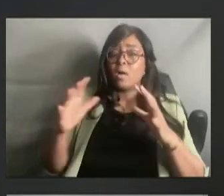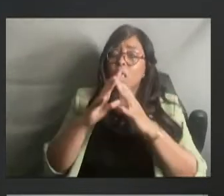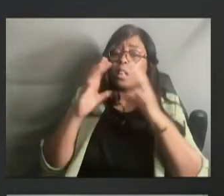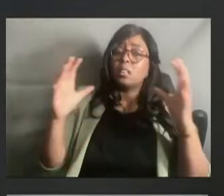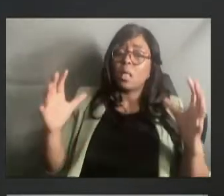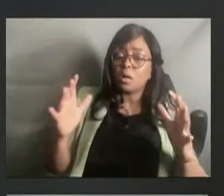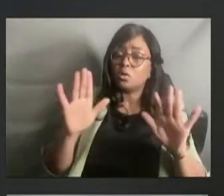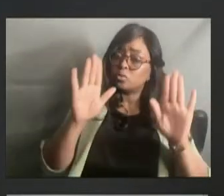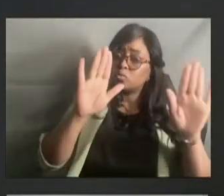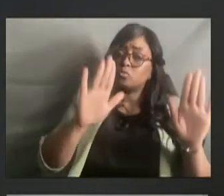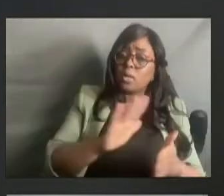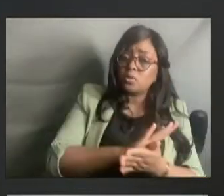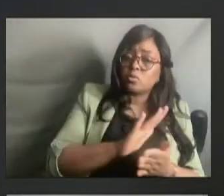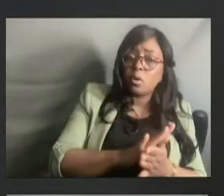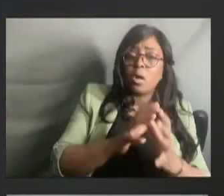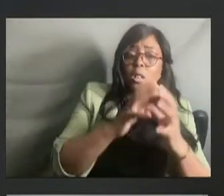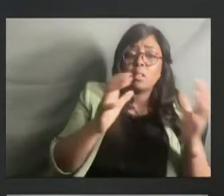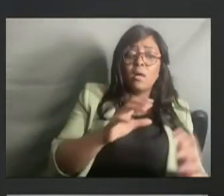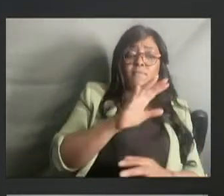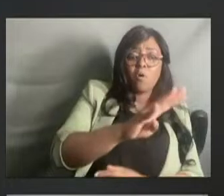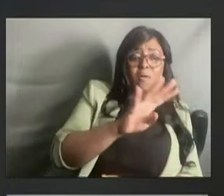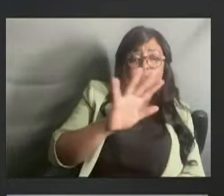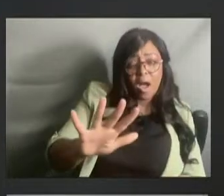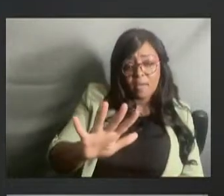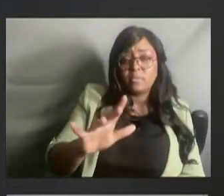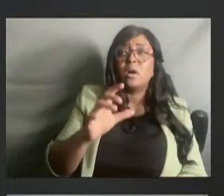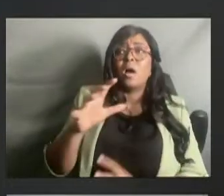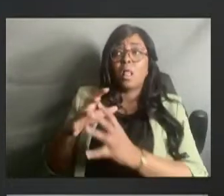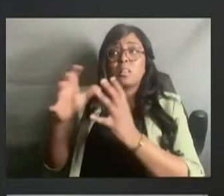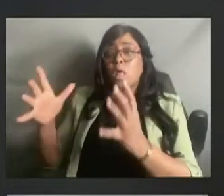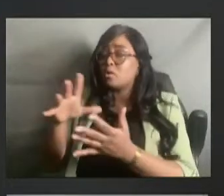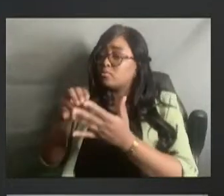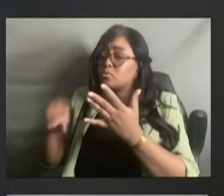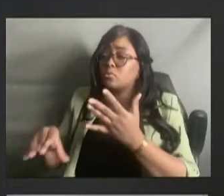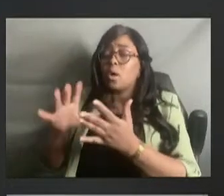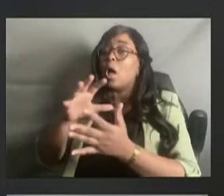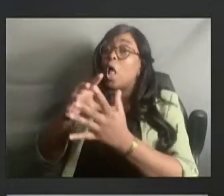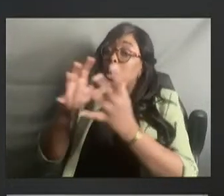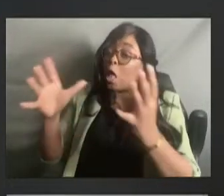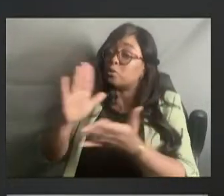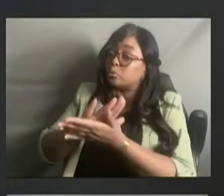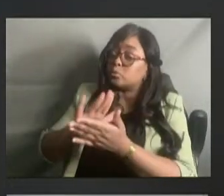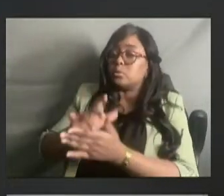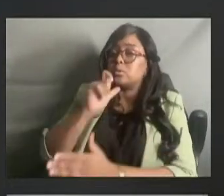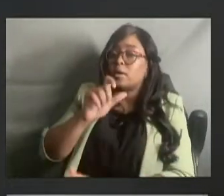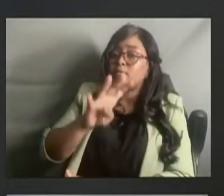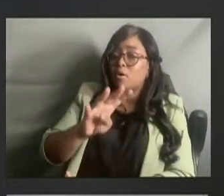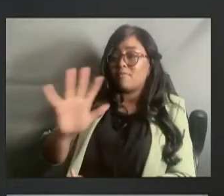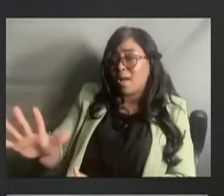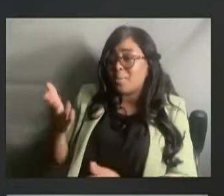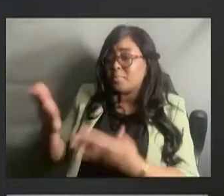school. And we have a lot of great schools. We have a lot of four and five star schools, but